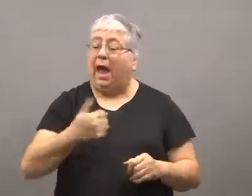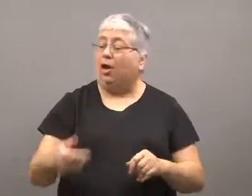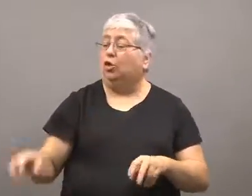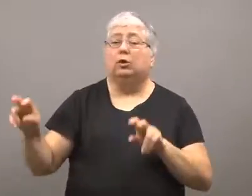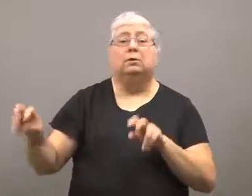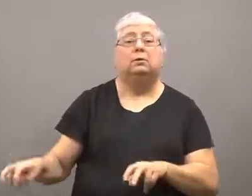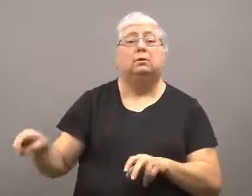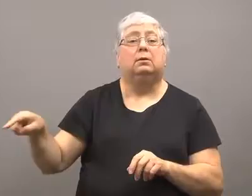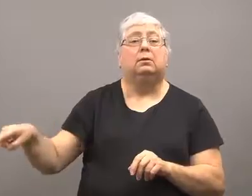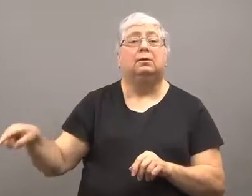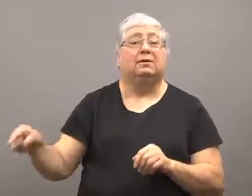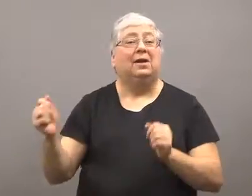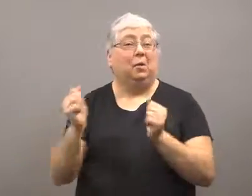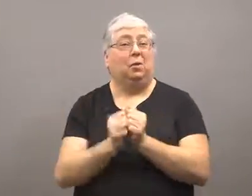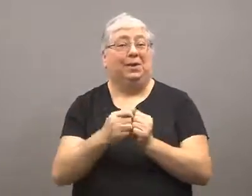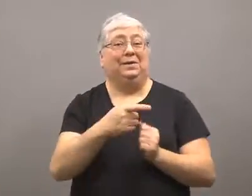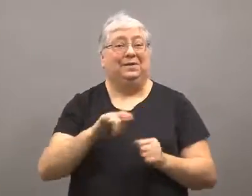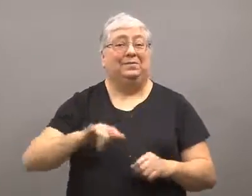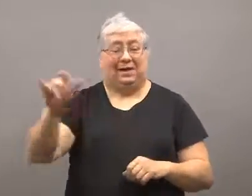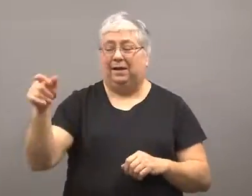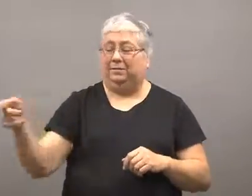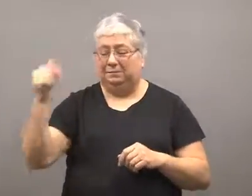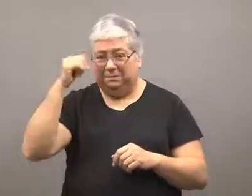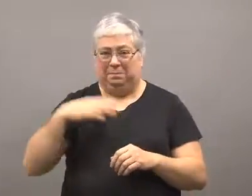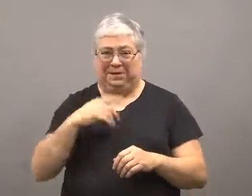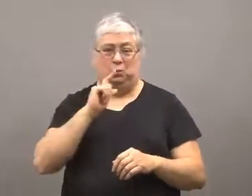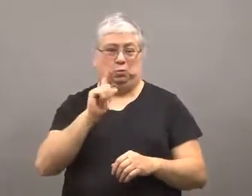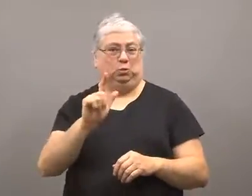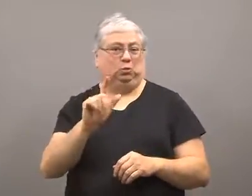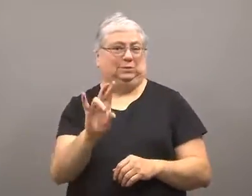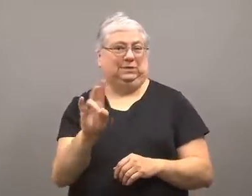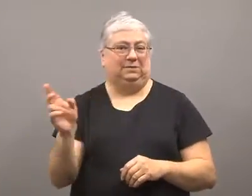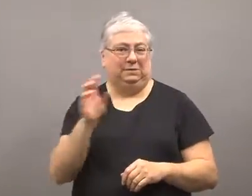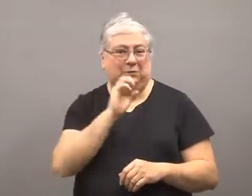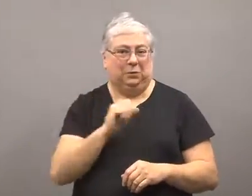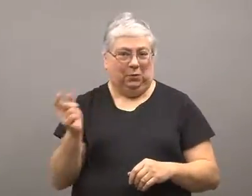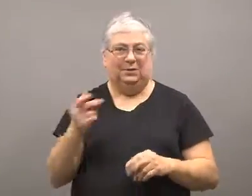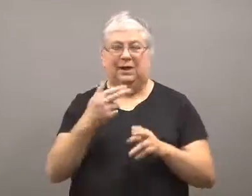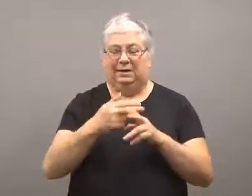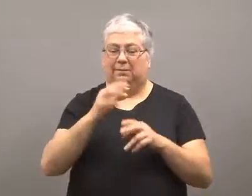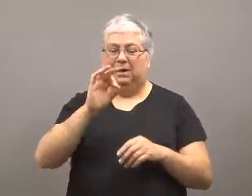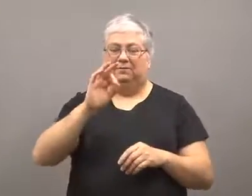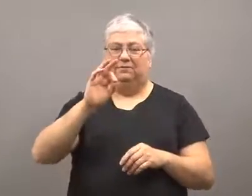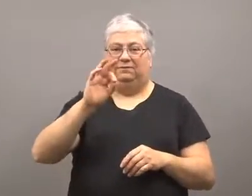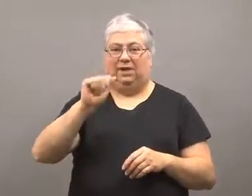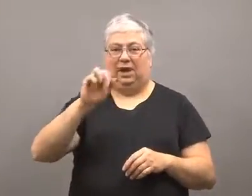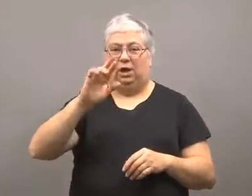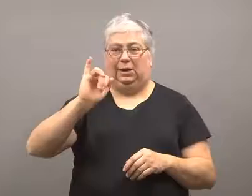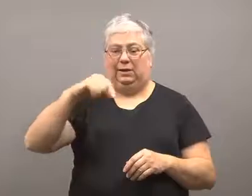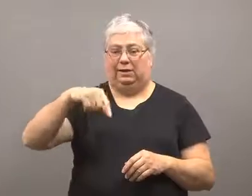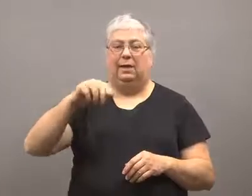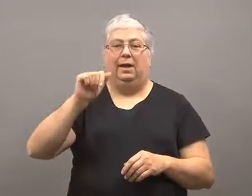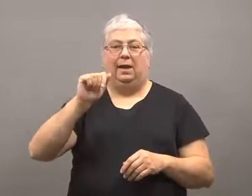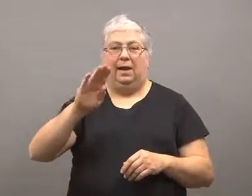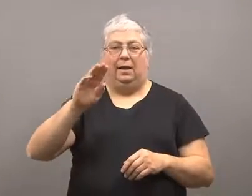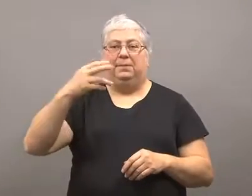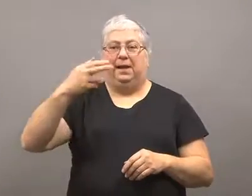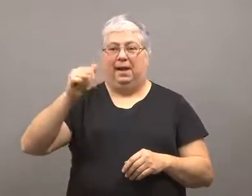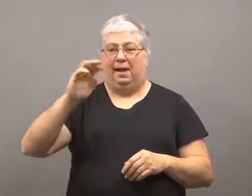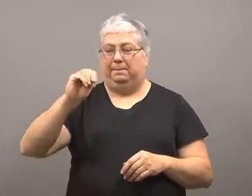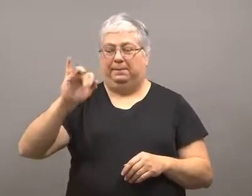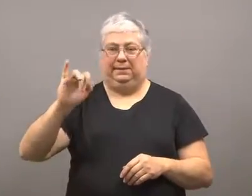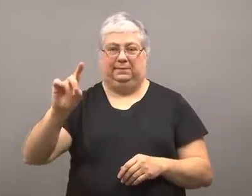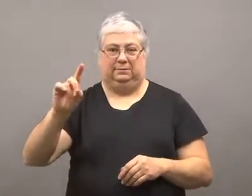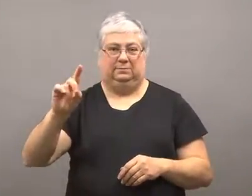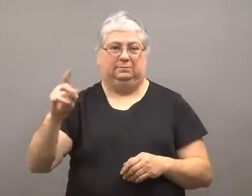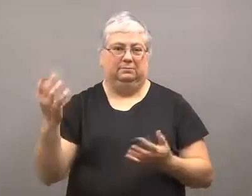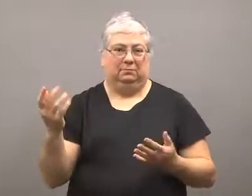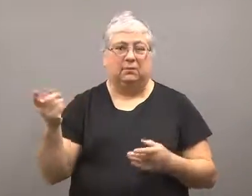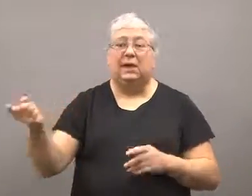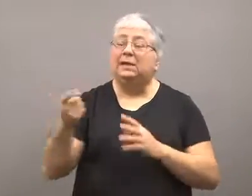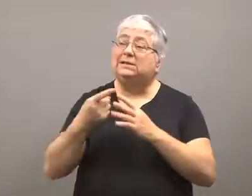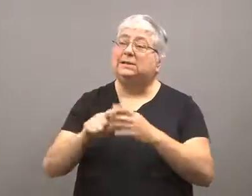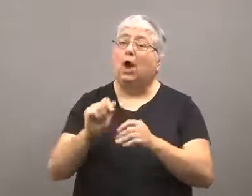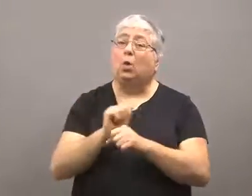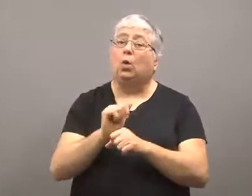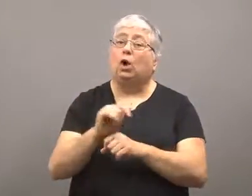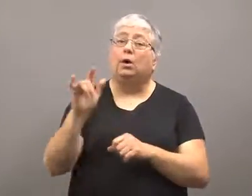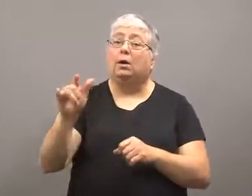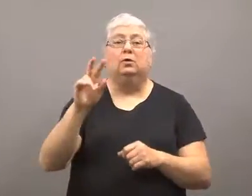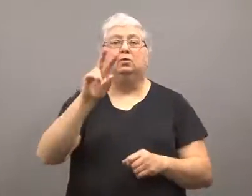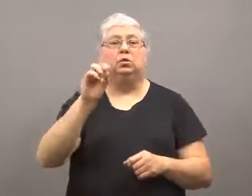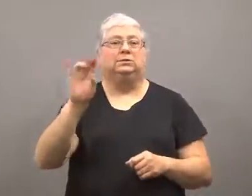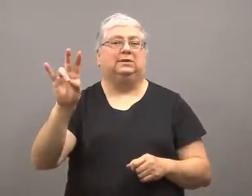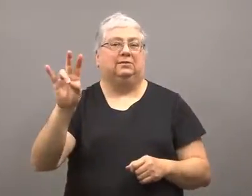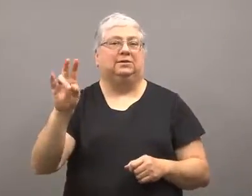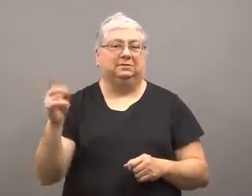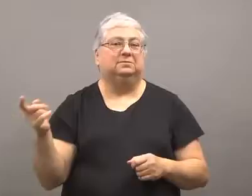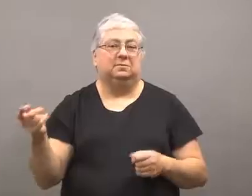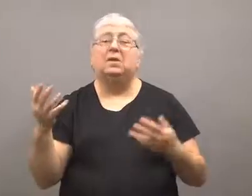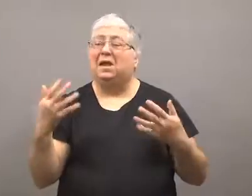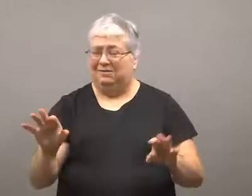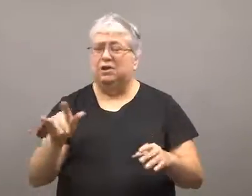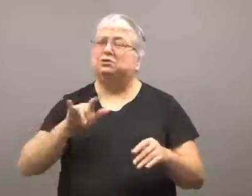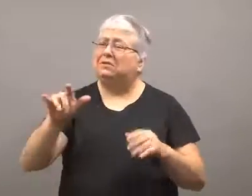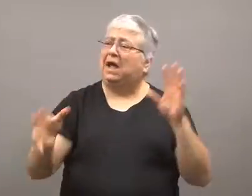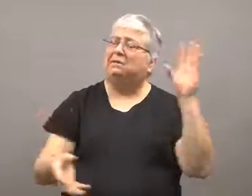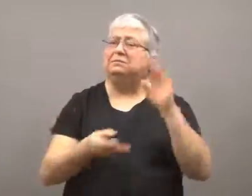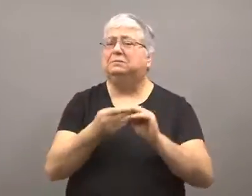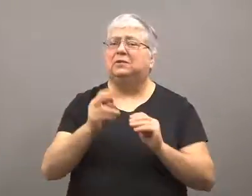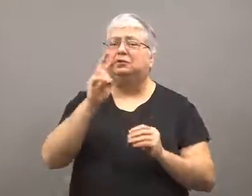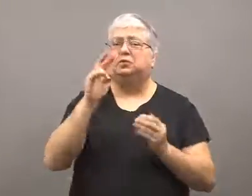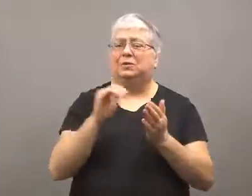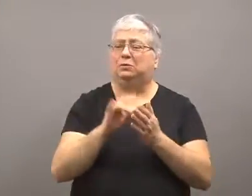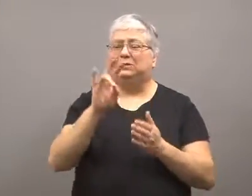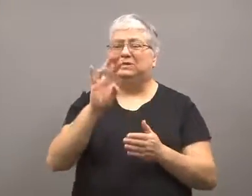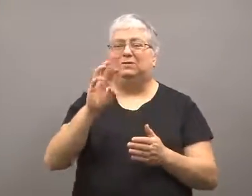His co-pilot was 27 year old Fariq Abdul Hamid.